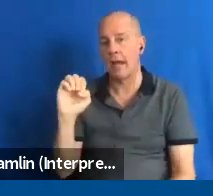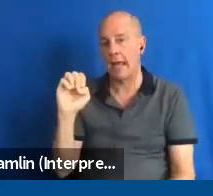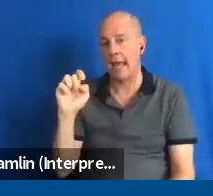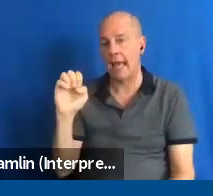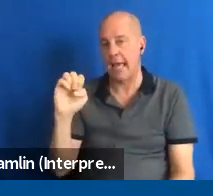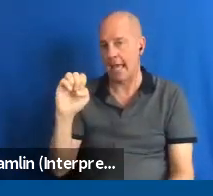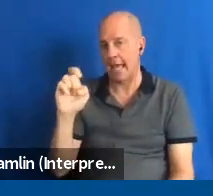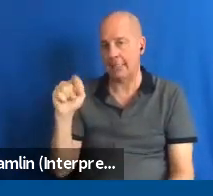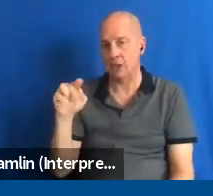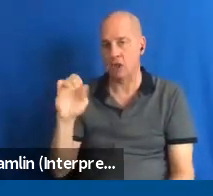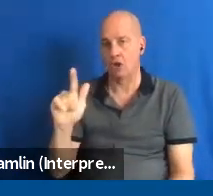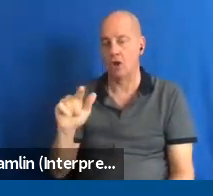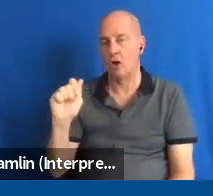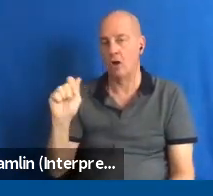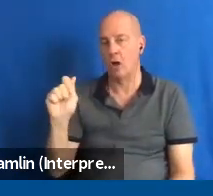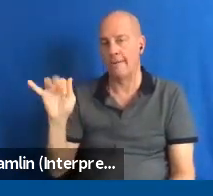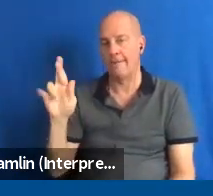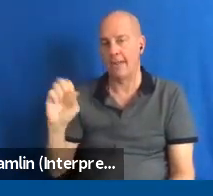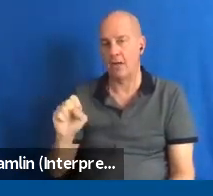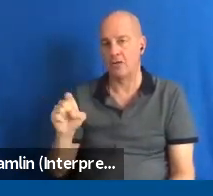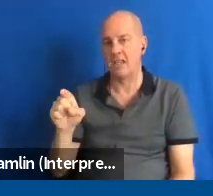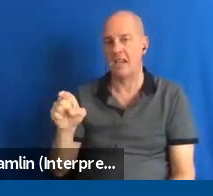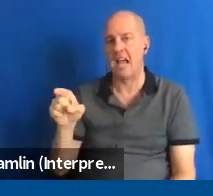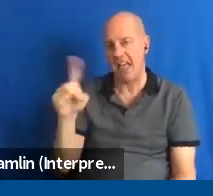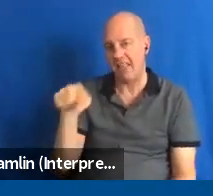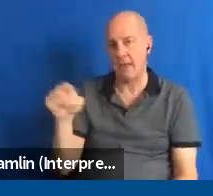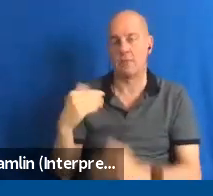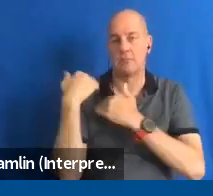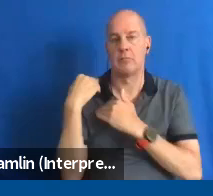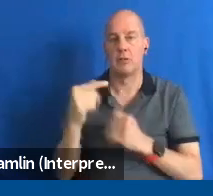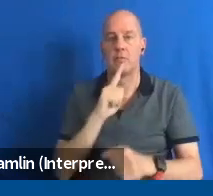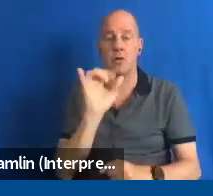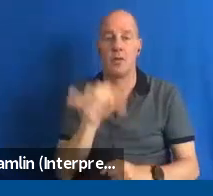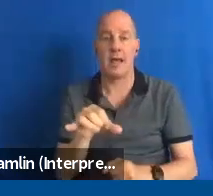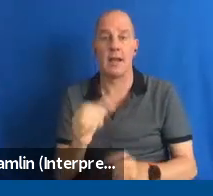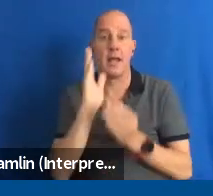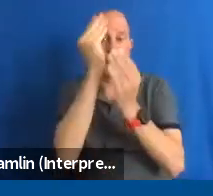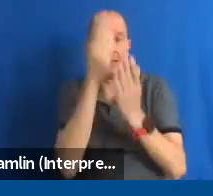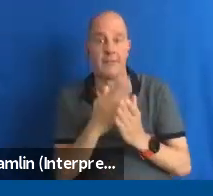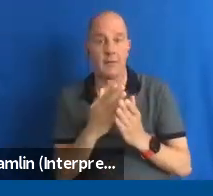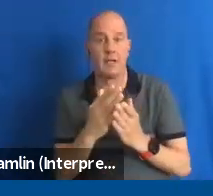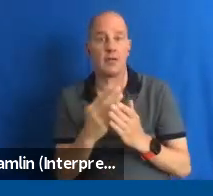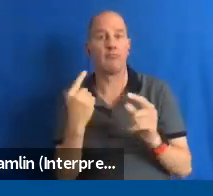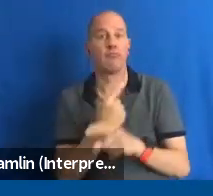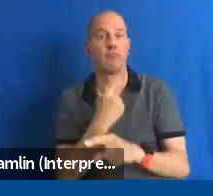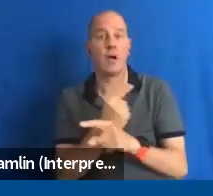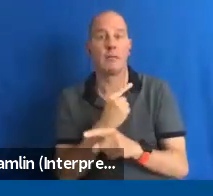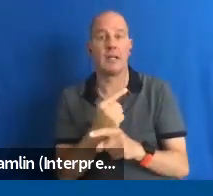and they are responsible for ensuring that the information is being properly distributed in a